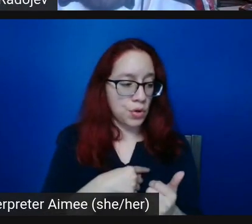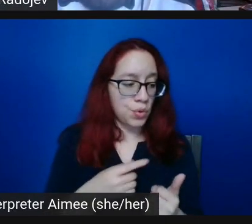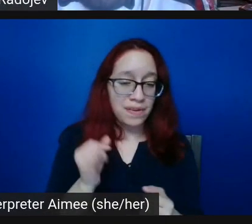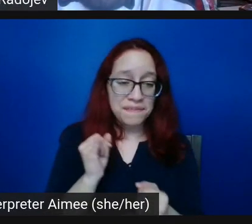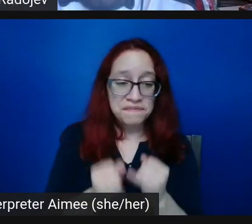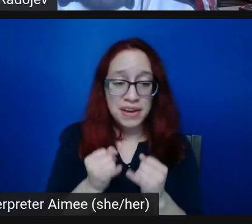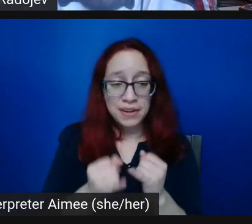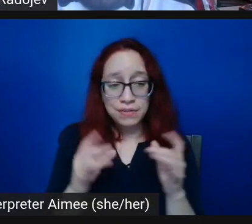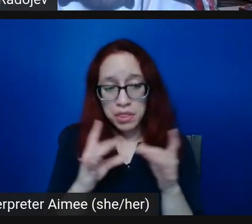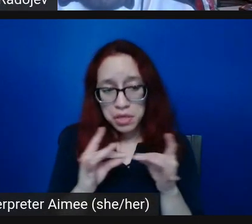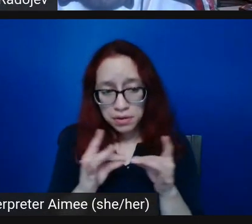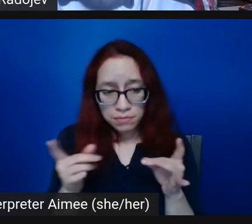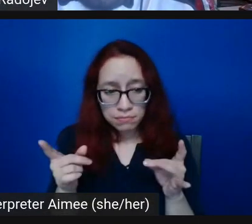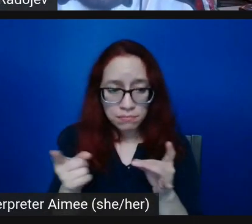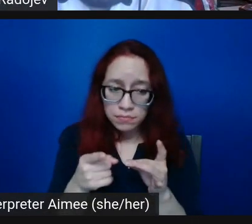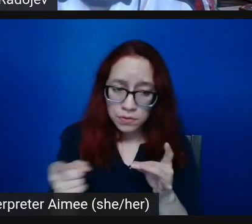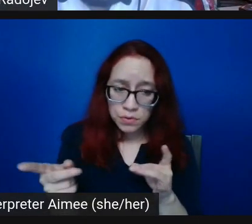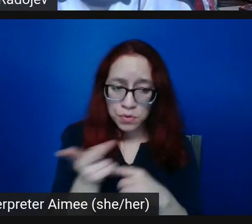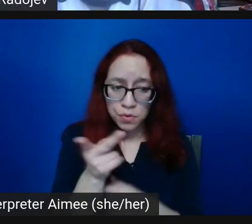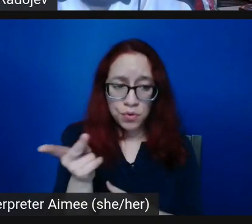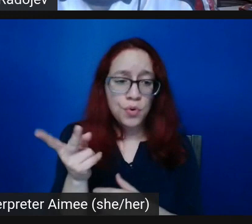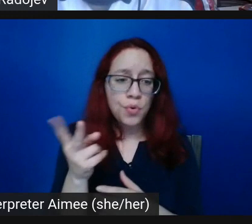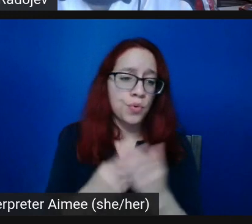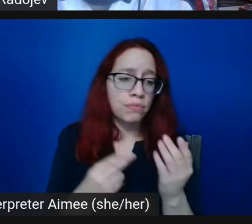You guys both had really awesome takeaways,